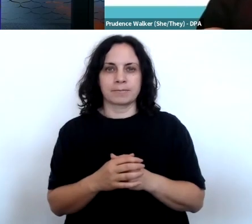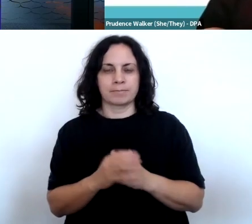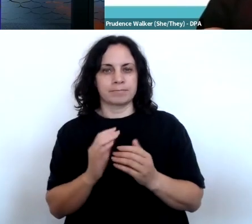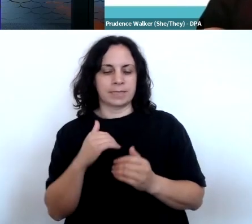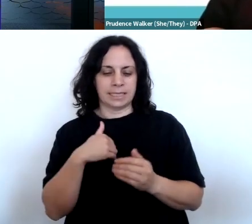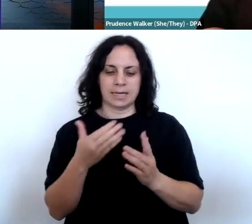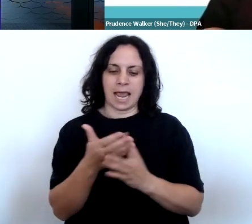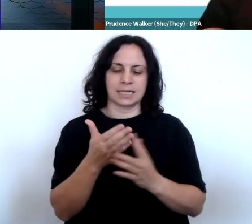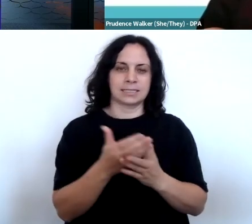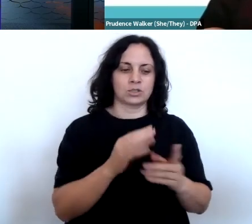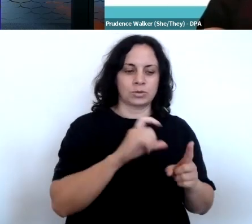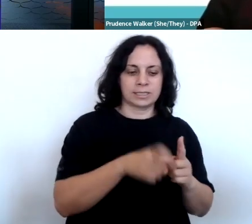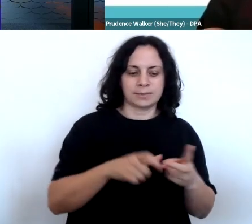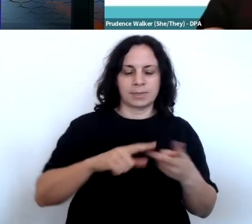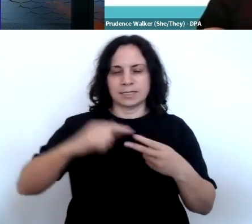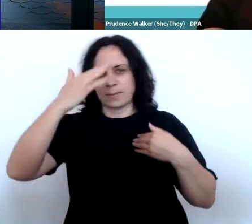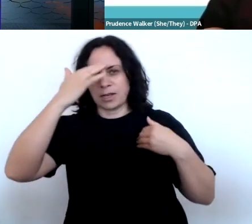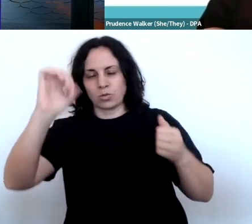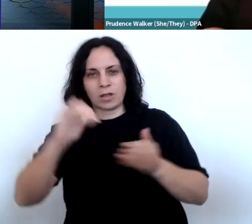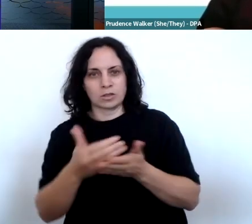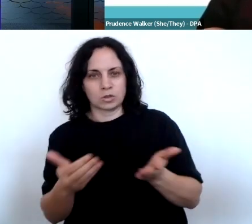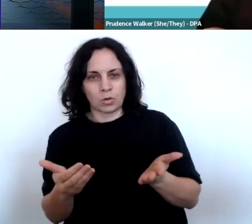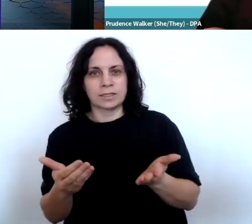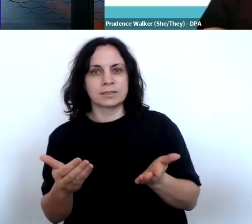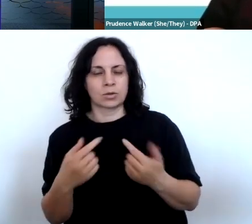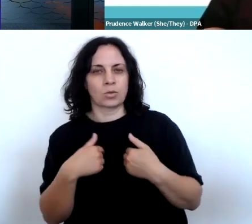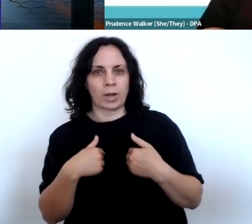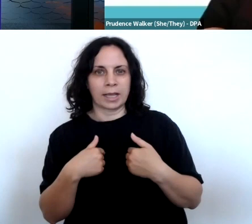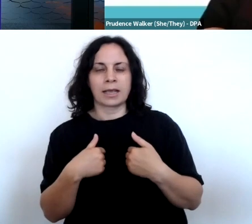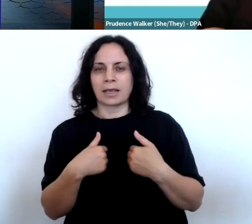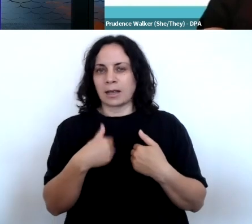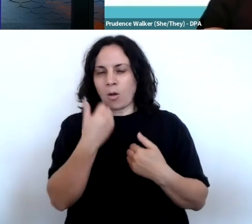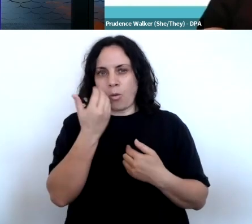services, and we’ll continue to look at ways to do that and continue to work with Te